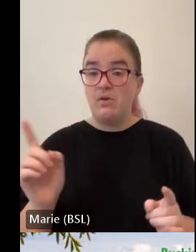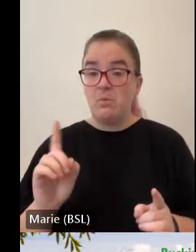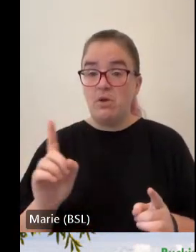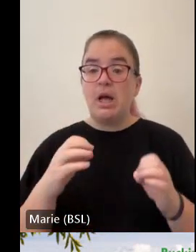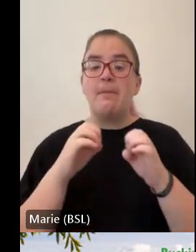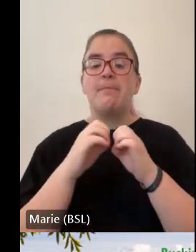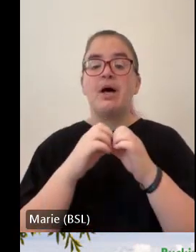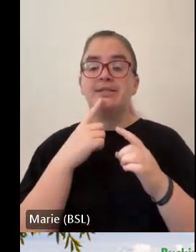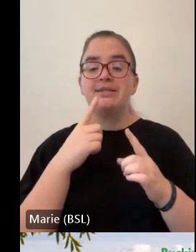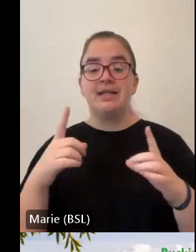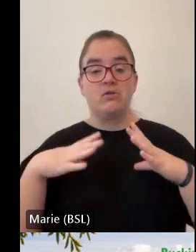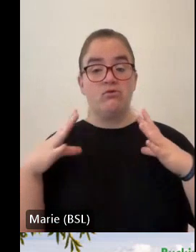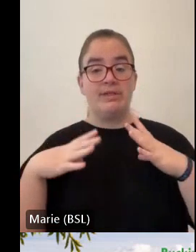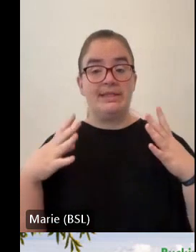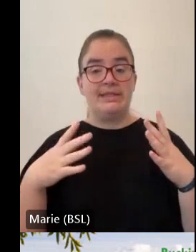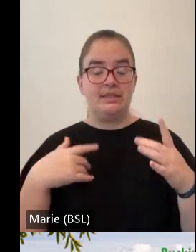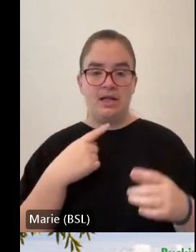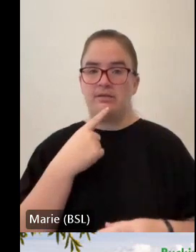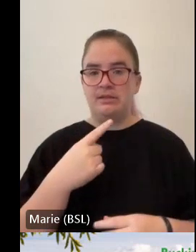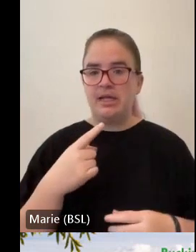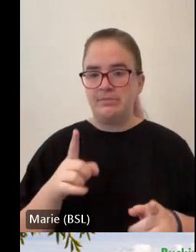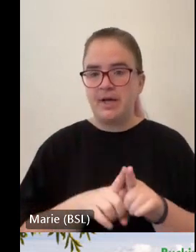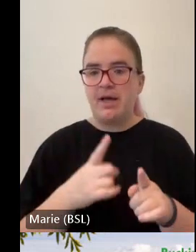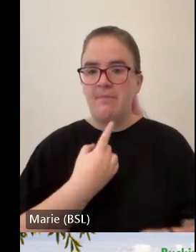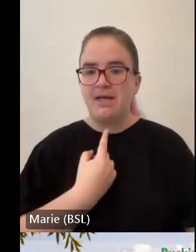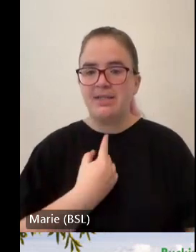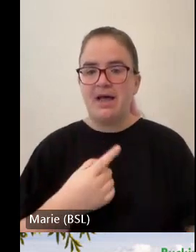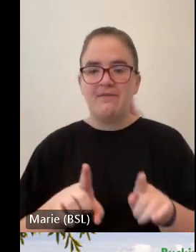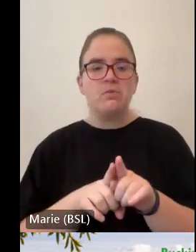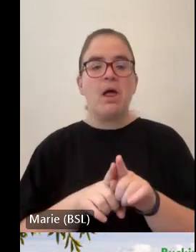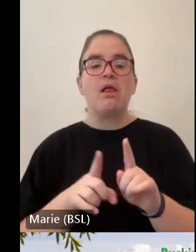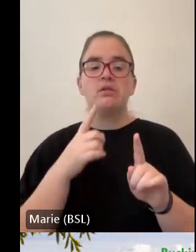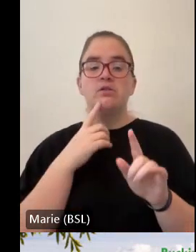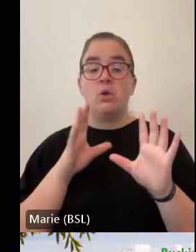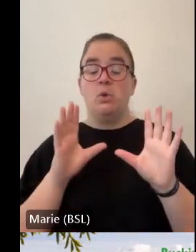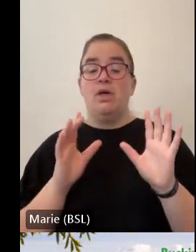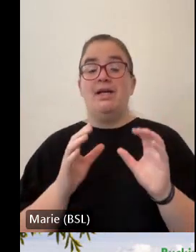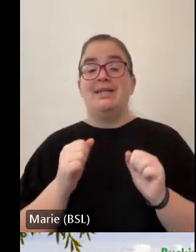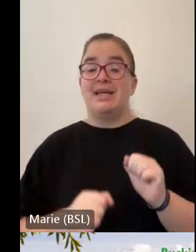earlier, take 5 to stop fraud is an initiative that was started